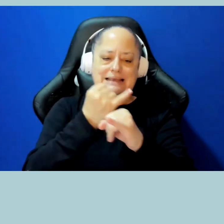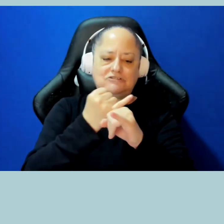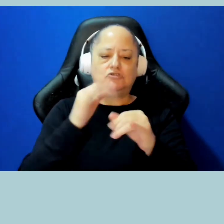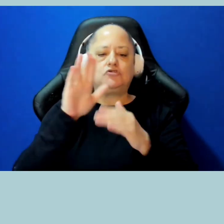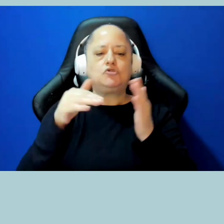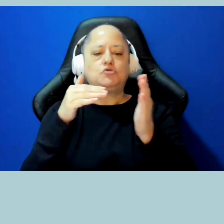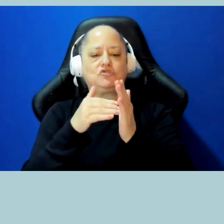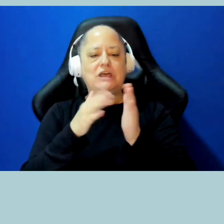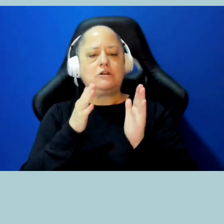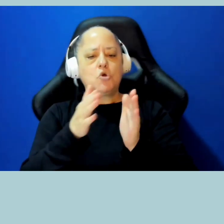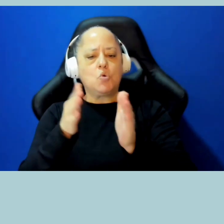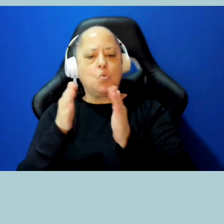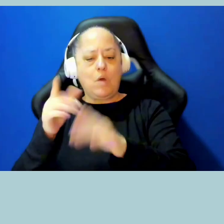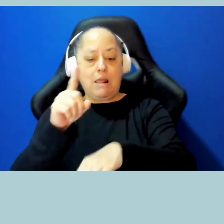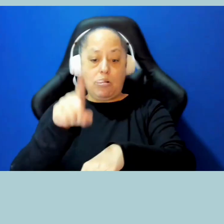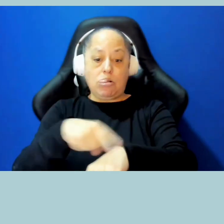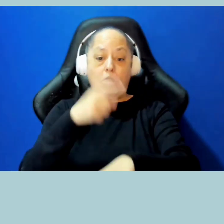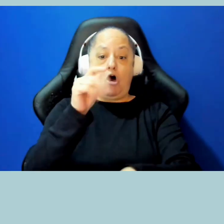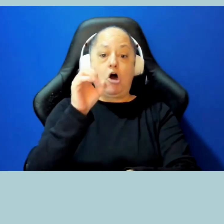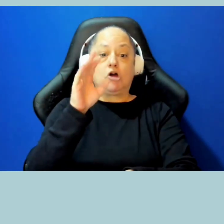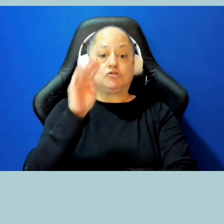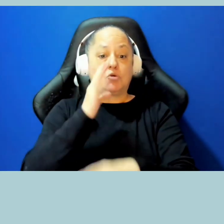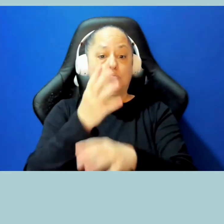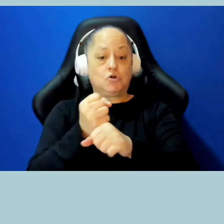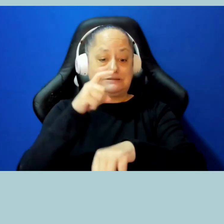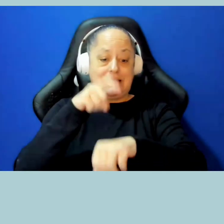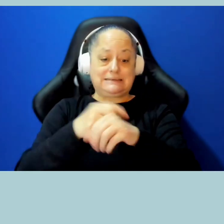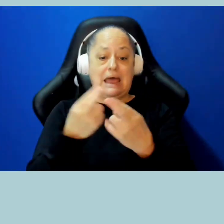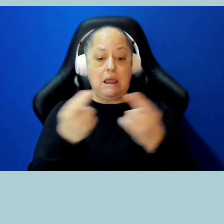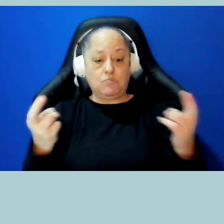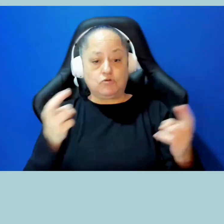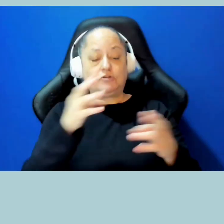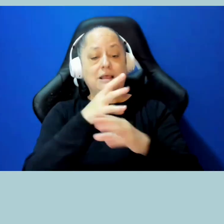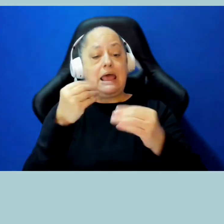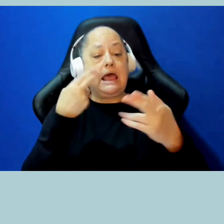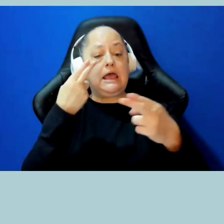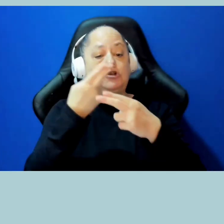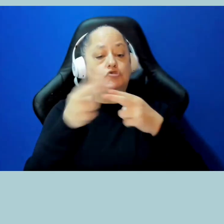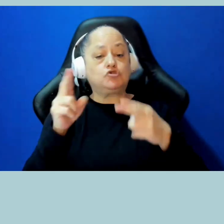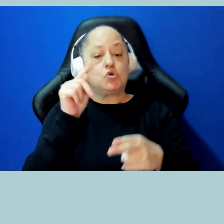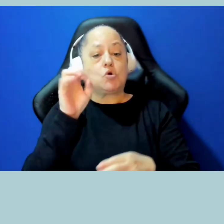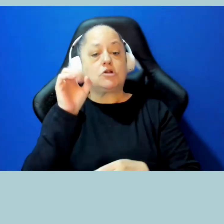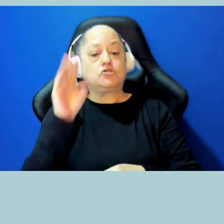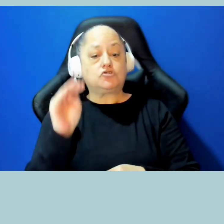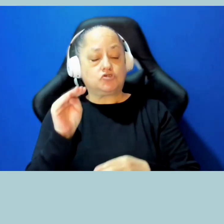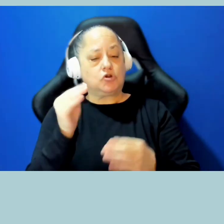you know, long-term ways that will take time and resources to get there. But then there's short term ways in terms of just providing that education